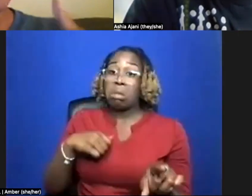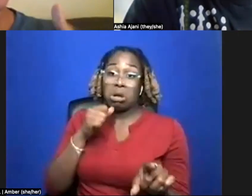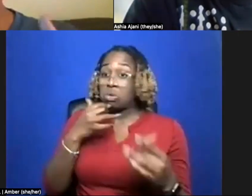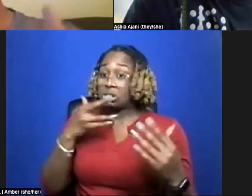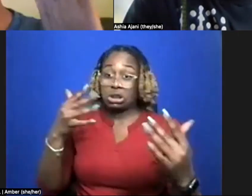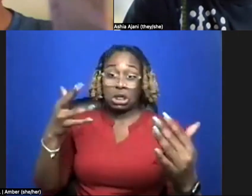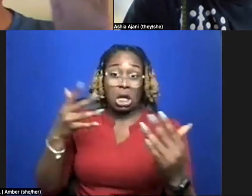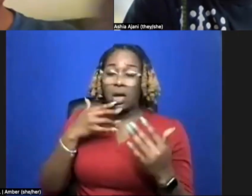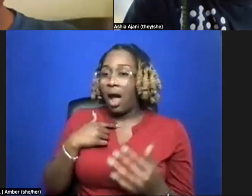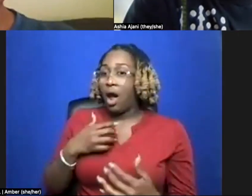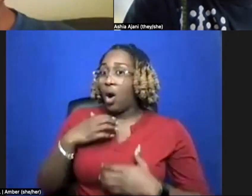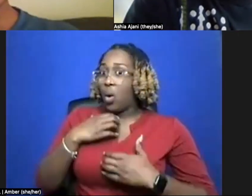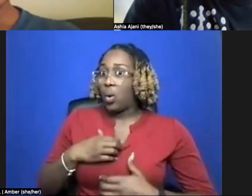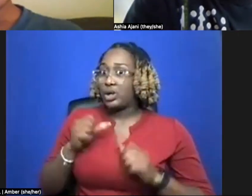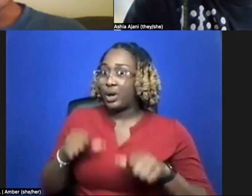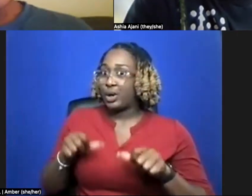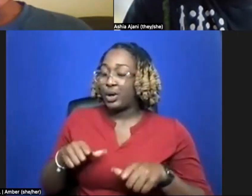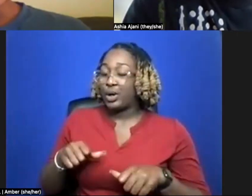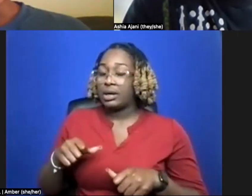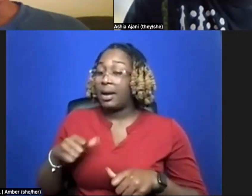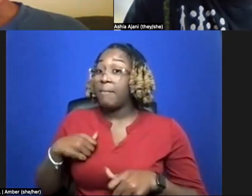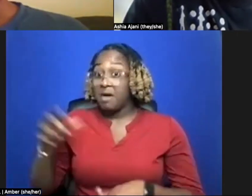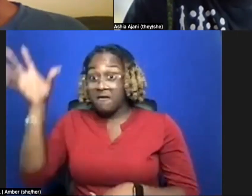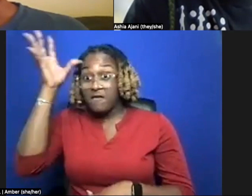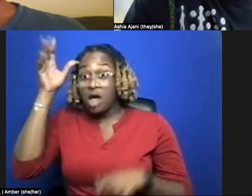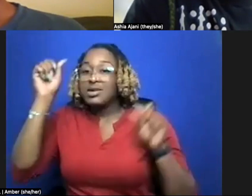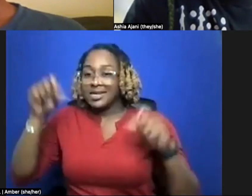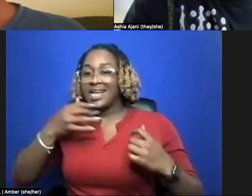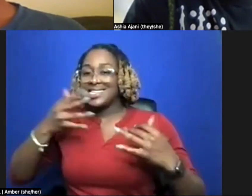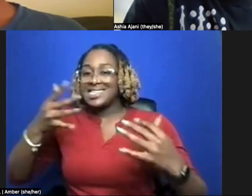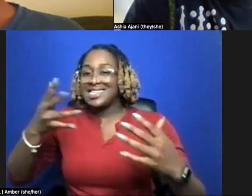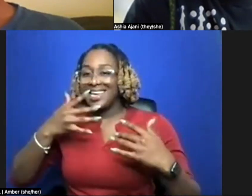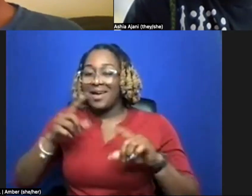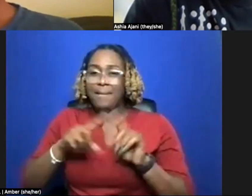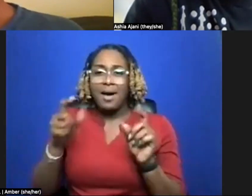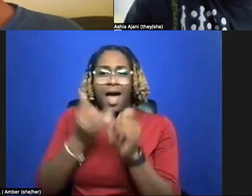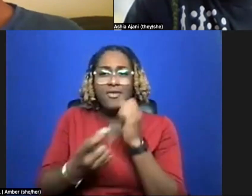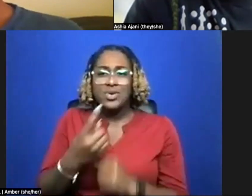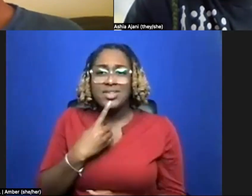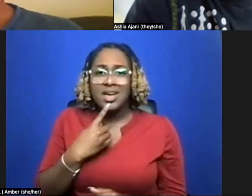Very deeply. My father can but everybody who was like, oh, did any of your children get Kevin's